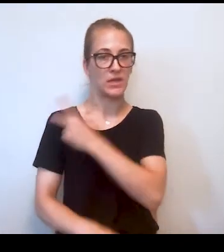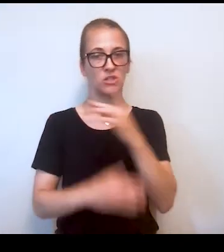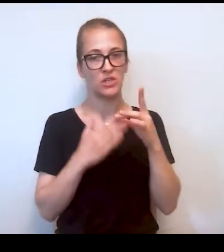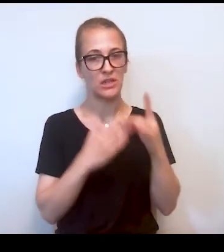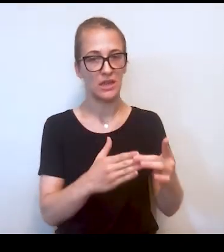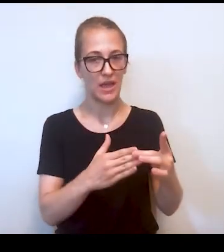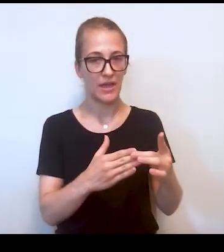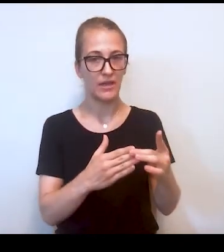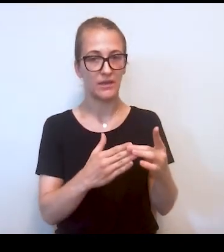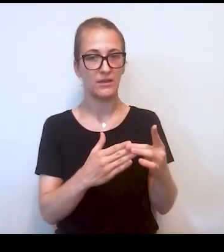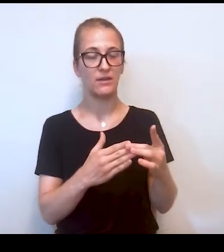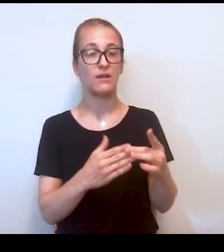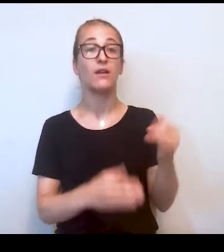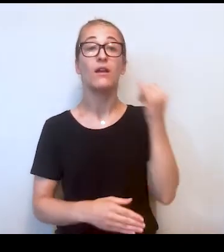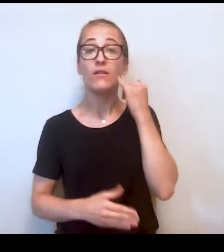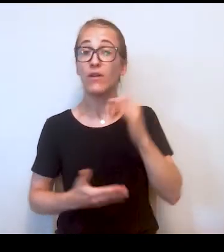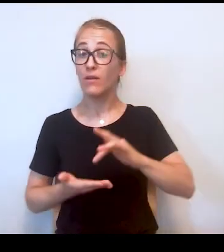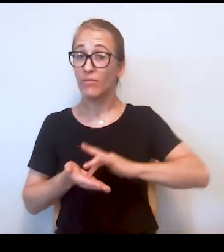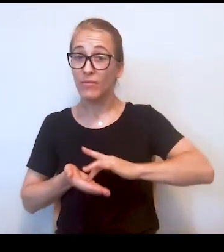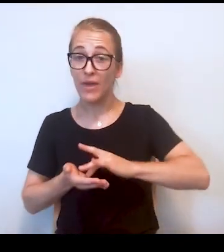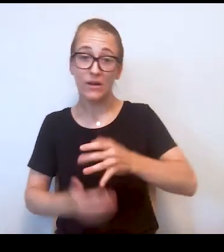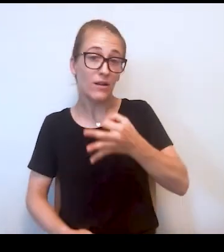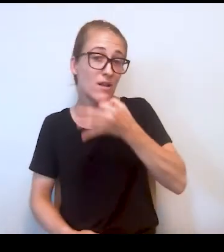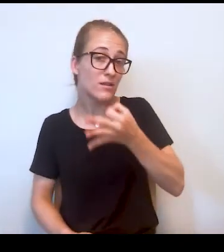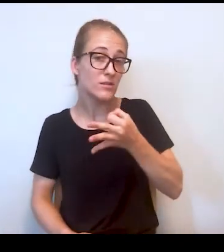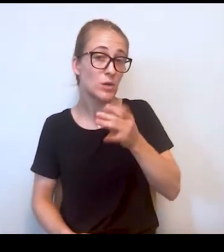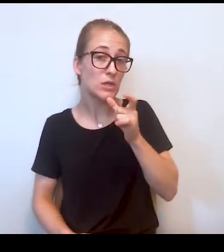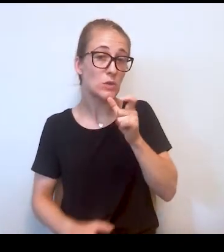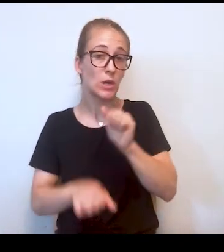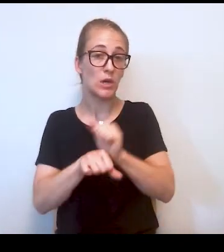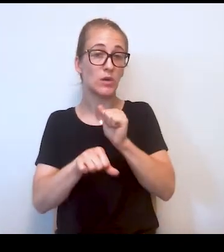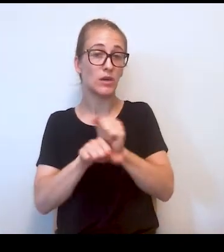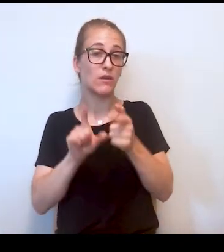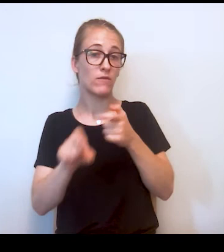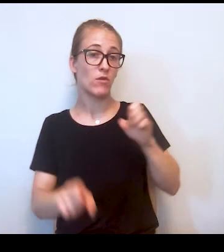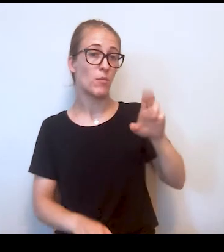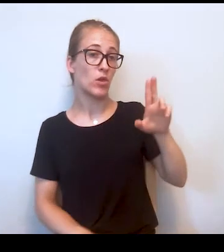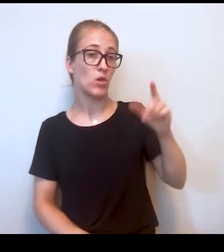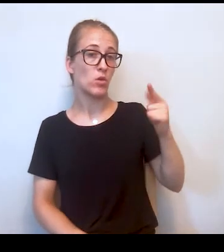are making decisions for the people, we're going to be in this situation.